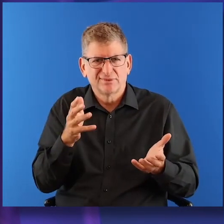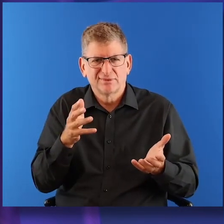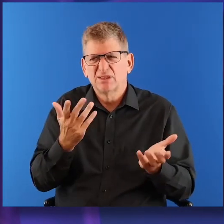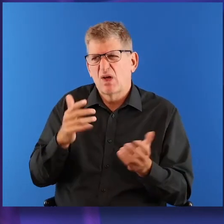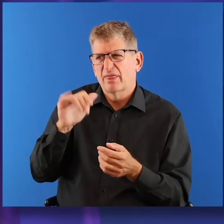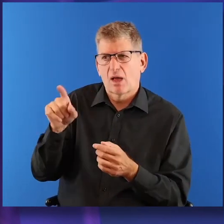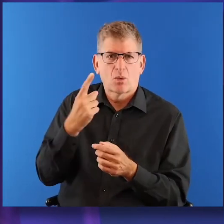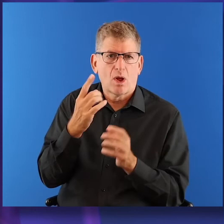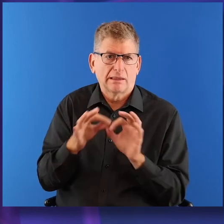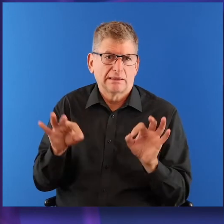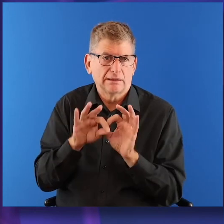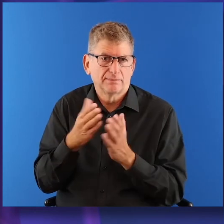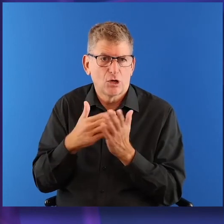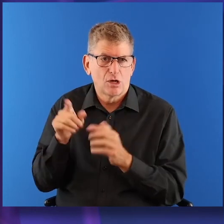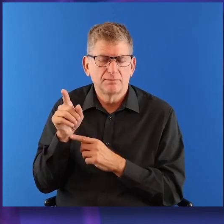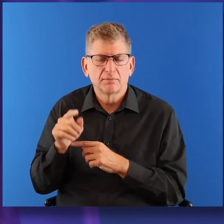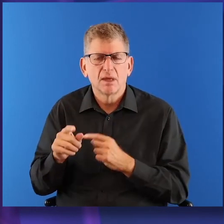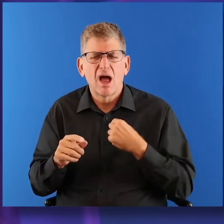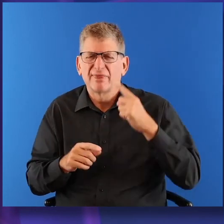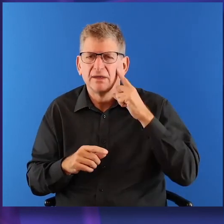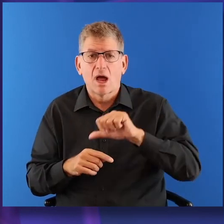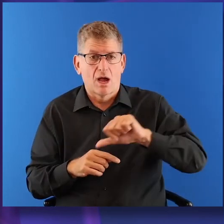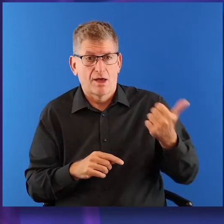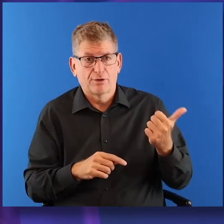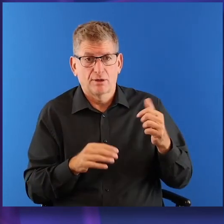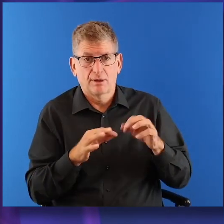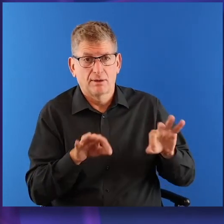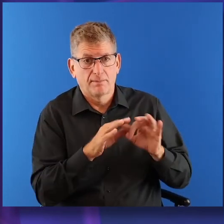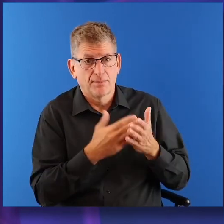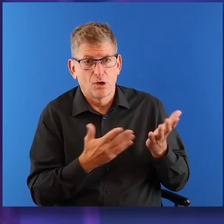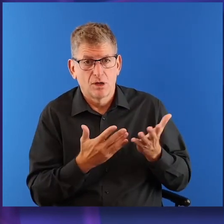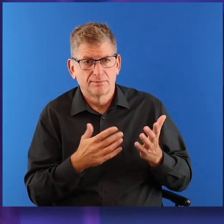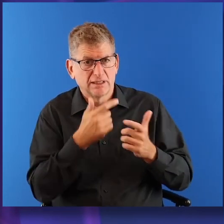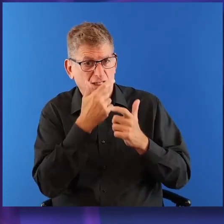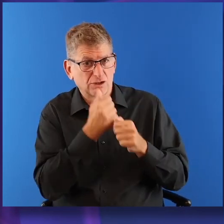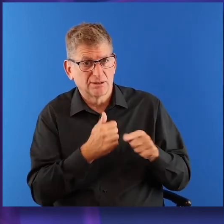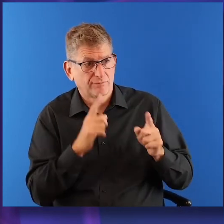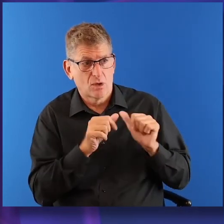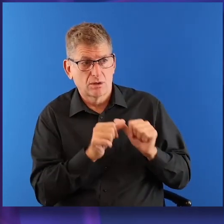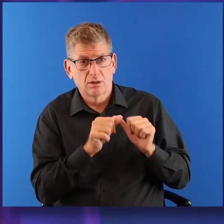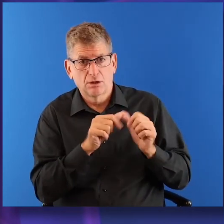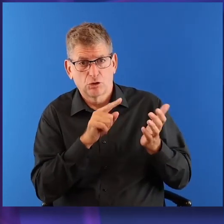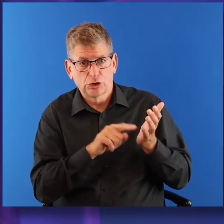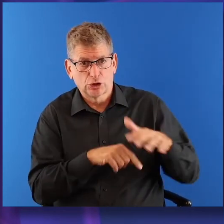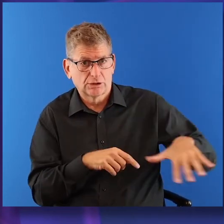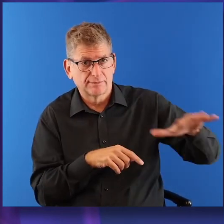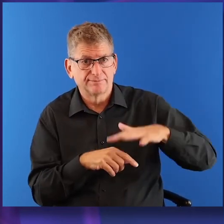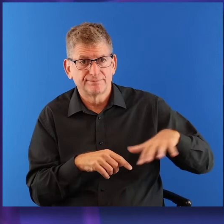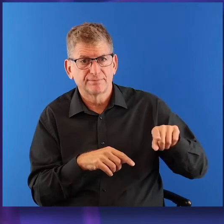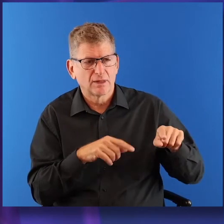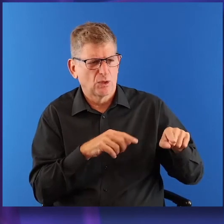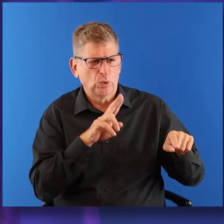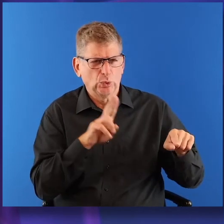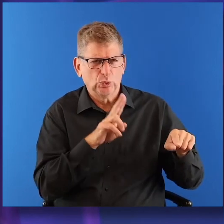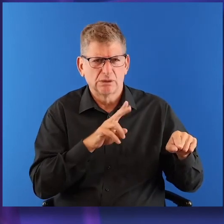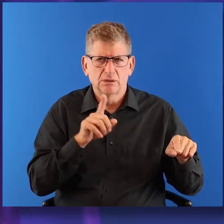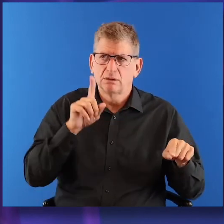That's one key piece of it. I think the other one, it's an interesting area for ongoing research,